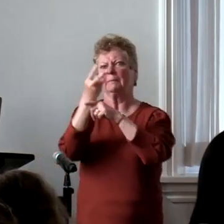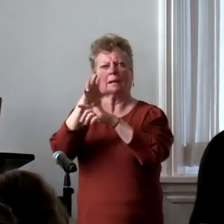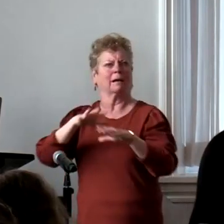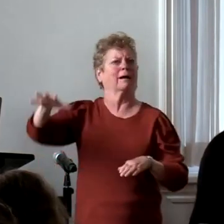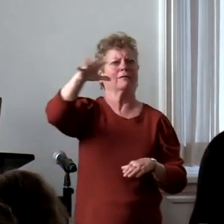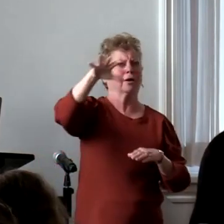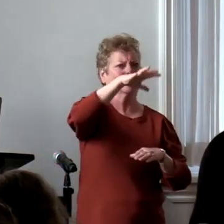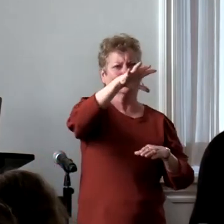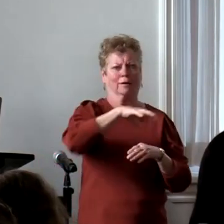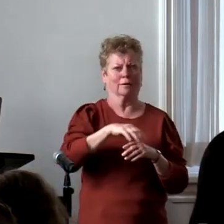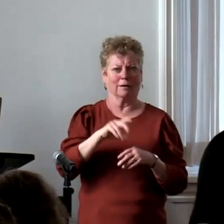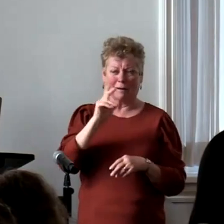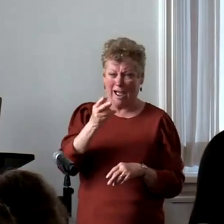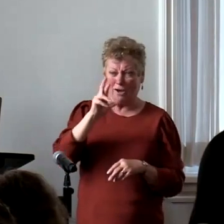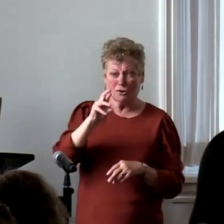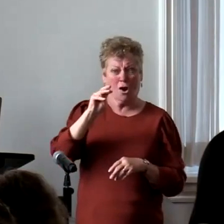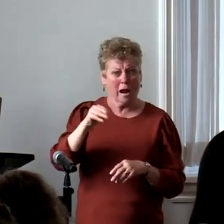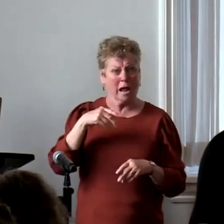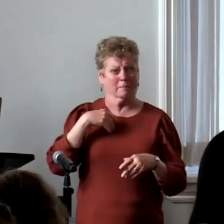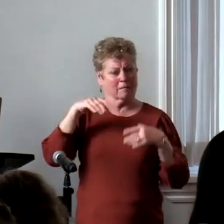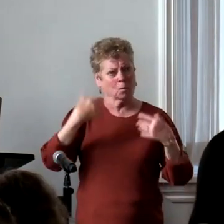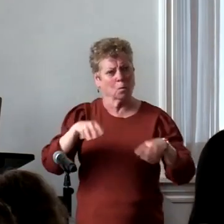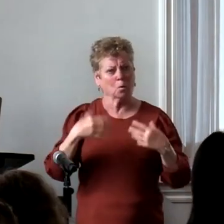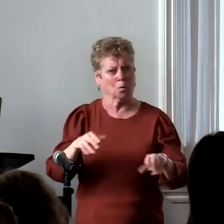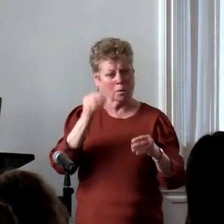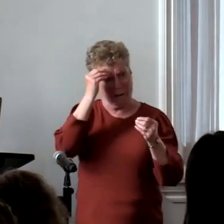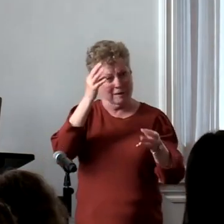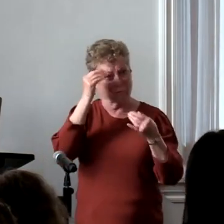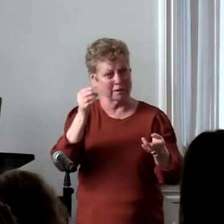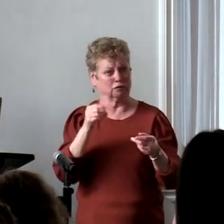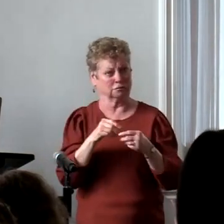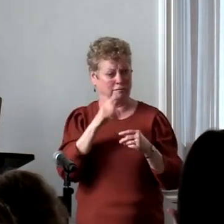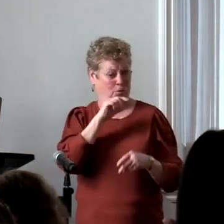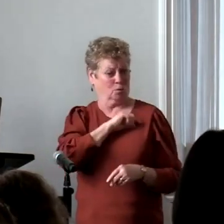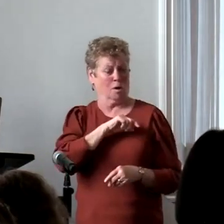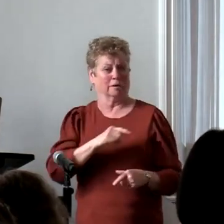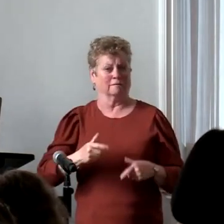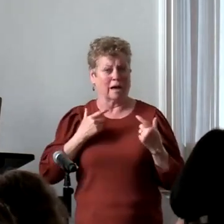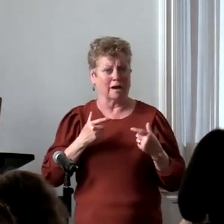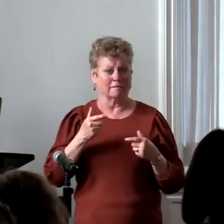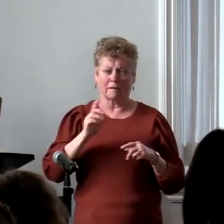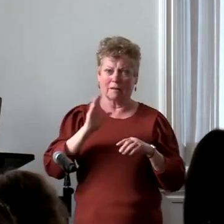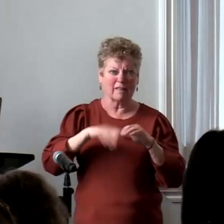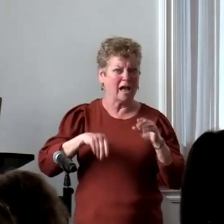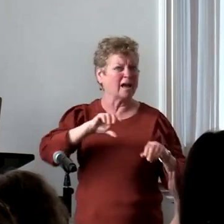HRM has the largest quality of life data set for any municipality in North America.